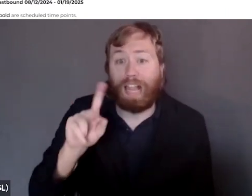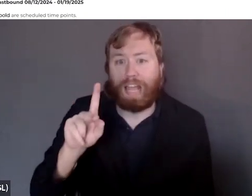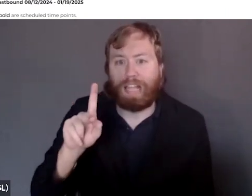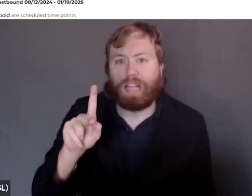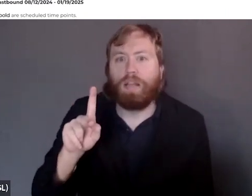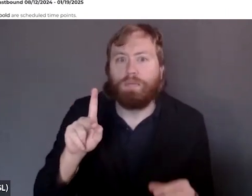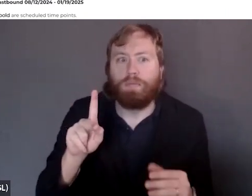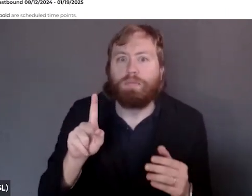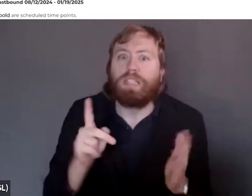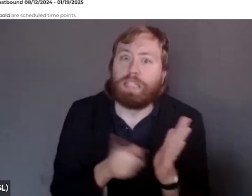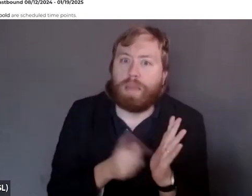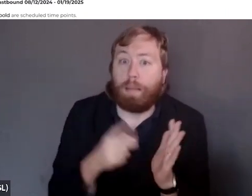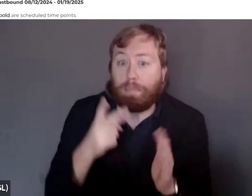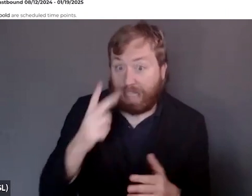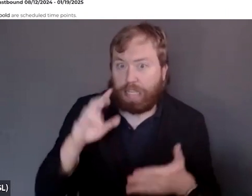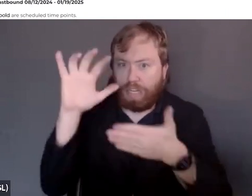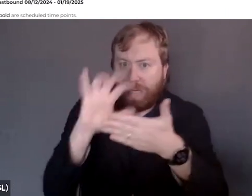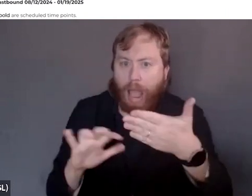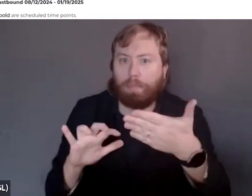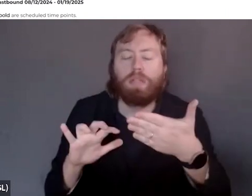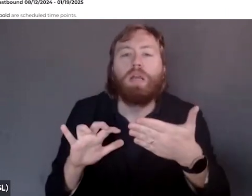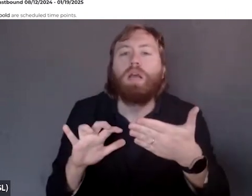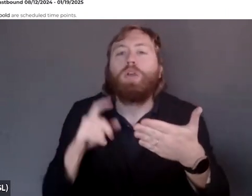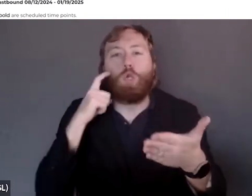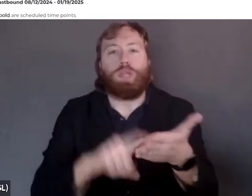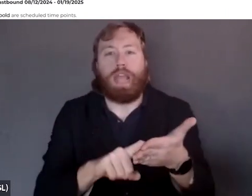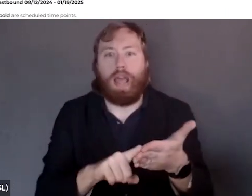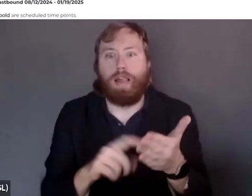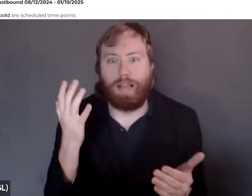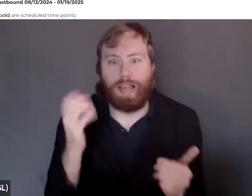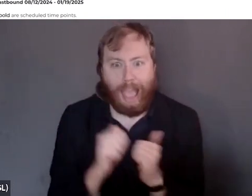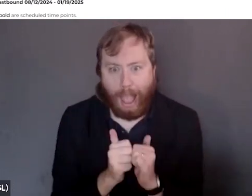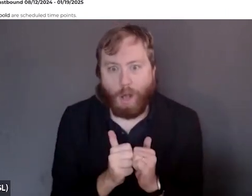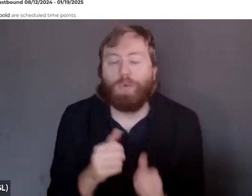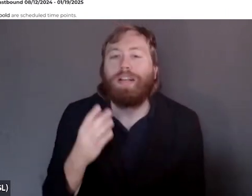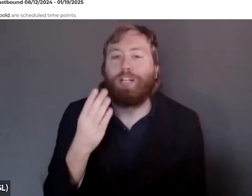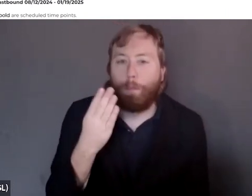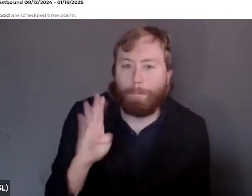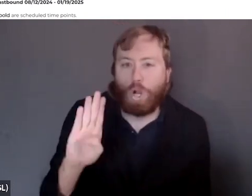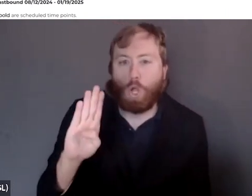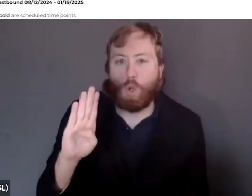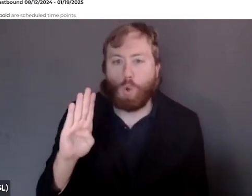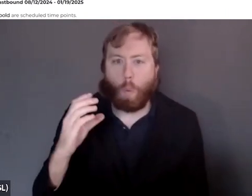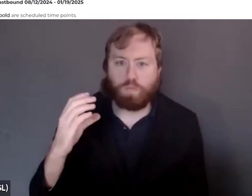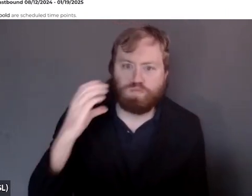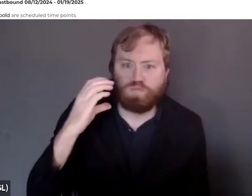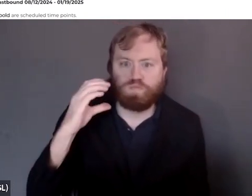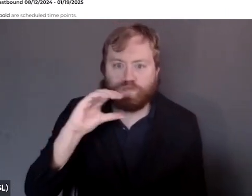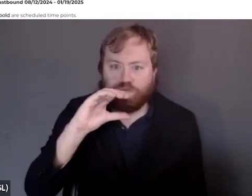we've also made it bold and a different color to indicate that that's a link. The function of a link, the behavior of a link,